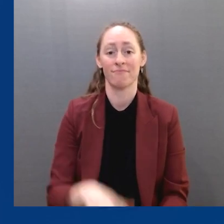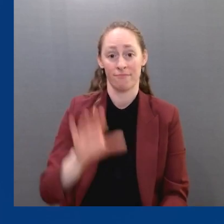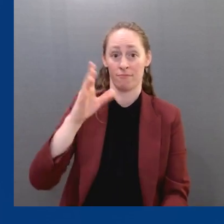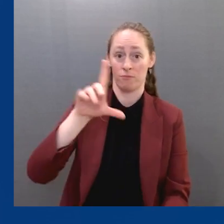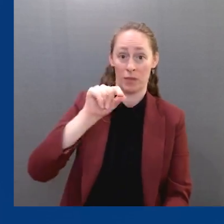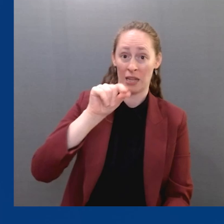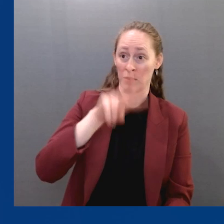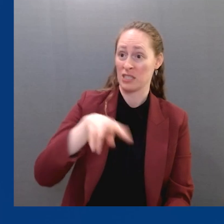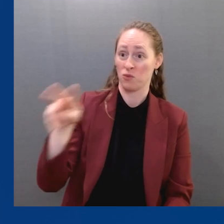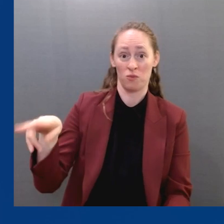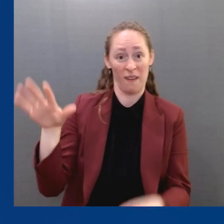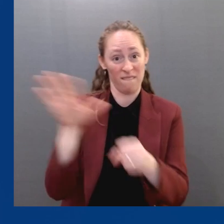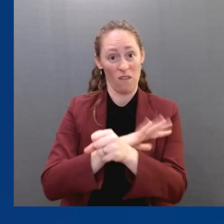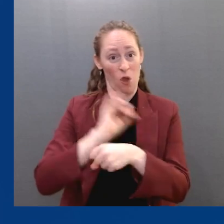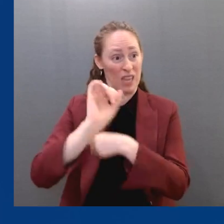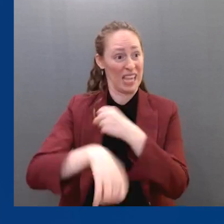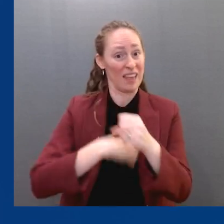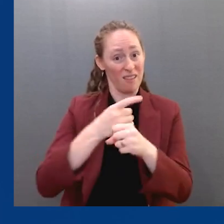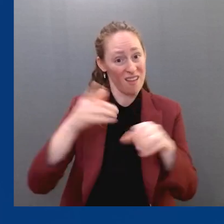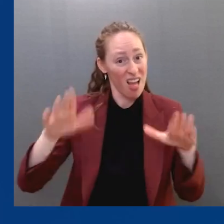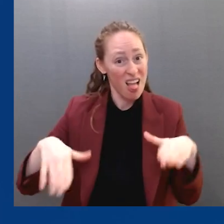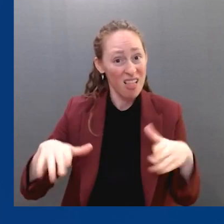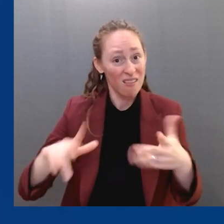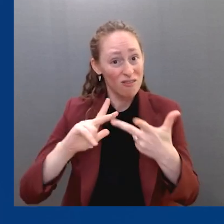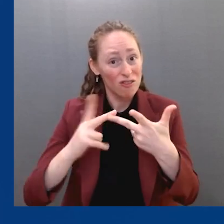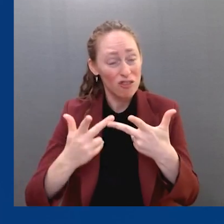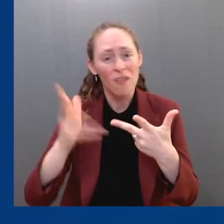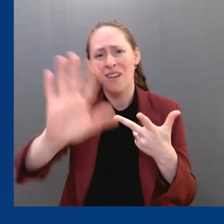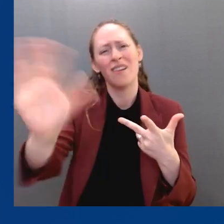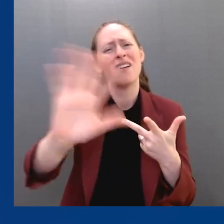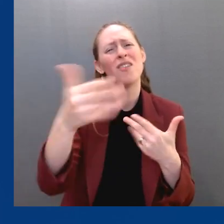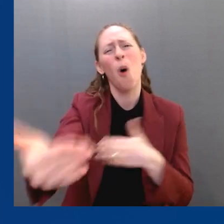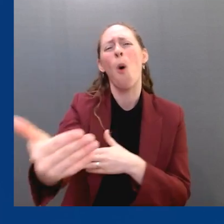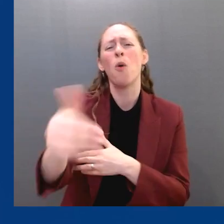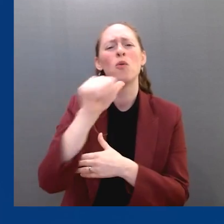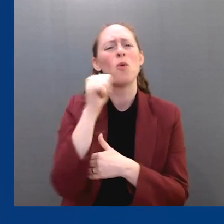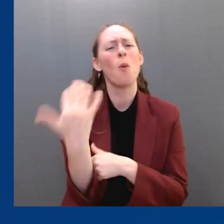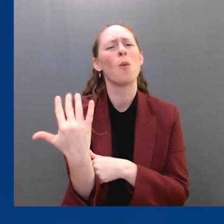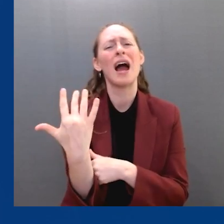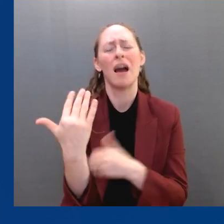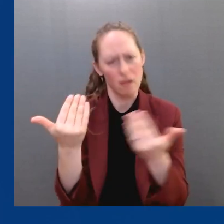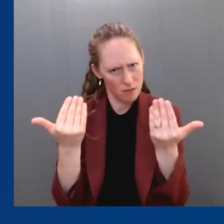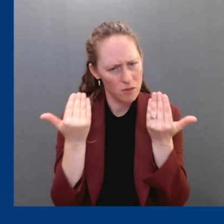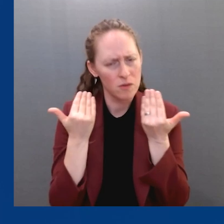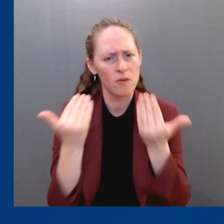go get one now. It could save your life. My second message to all Americans